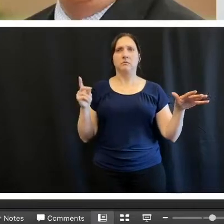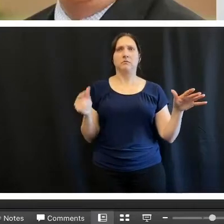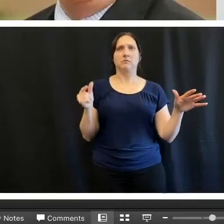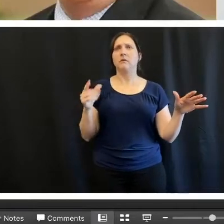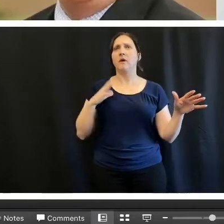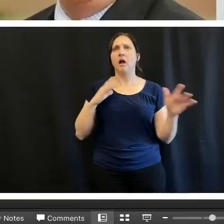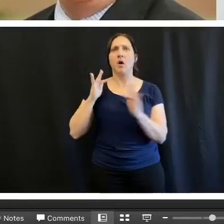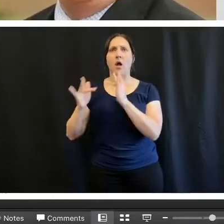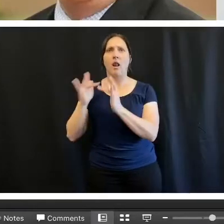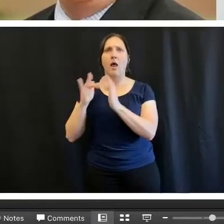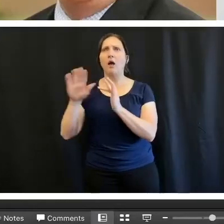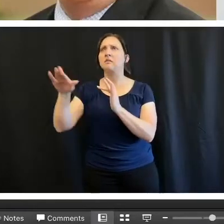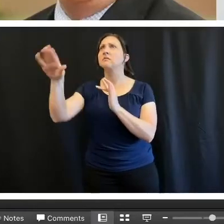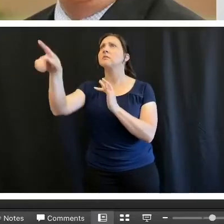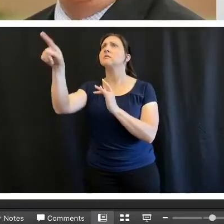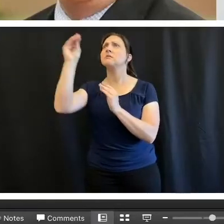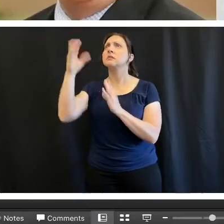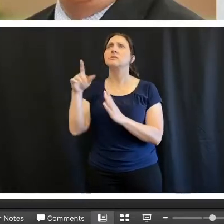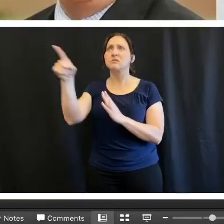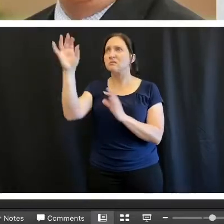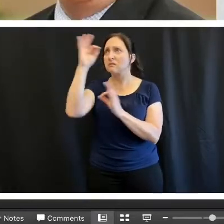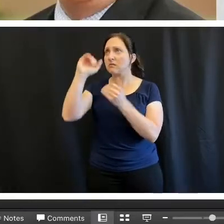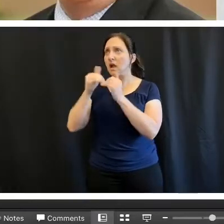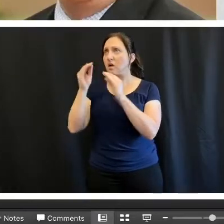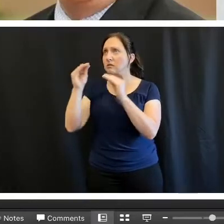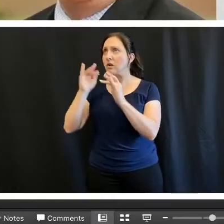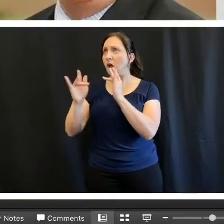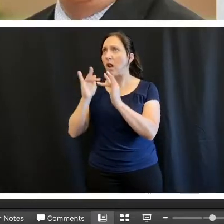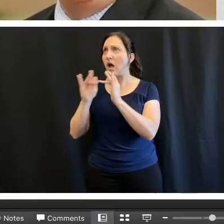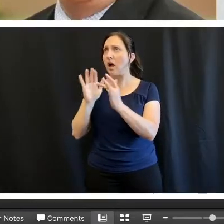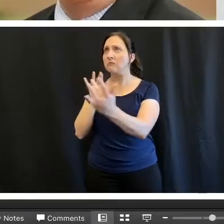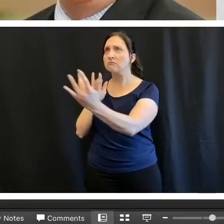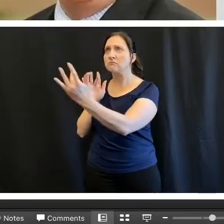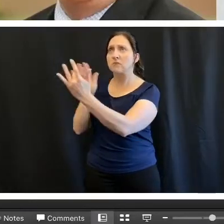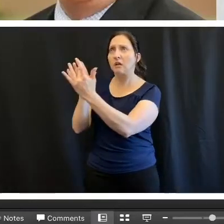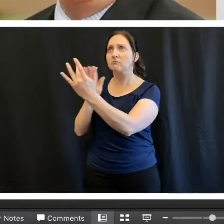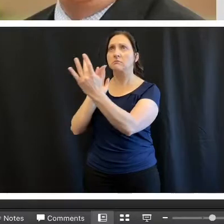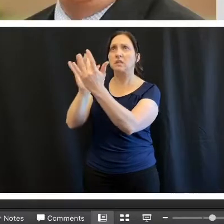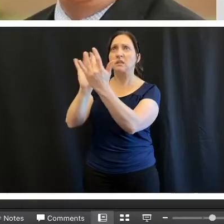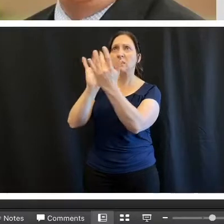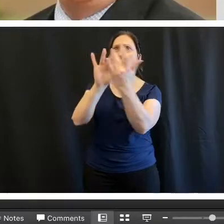that wanted to know how to teach online how to teach online. You know, they didn't ask if they should do that. They just did it.